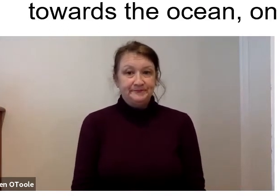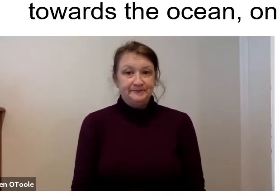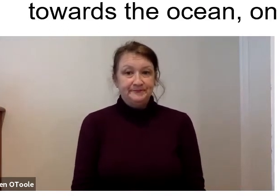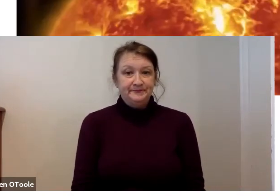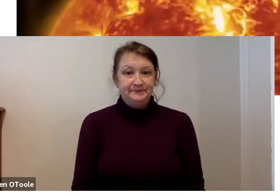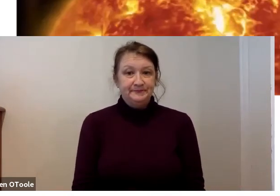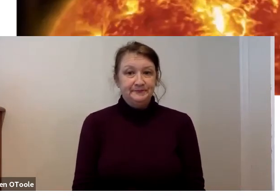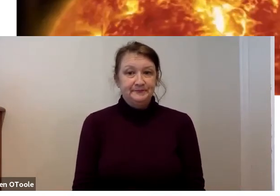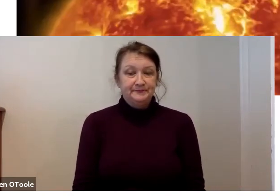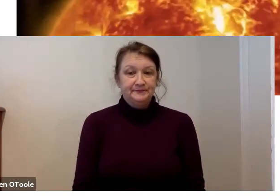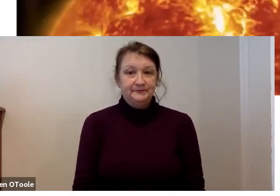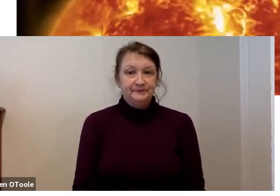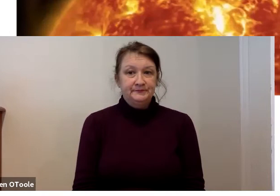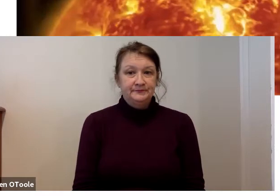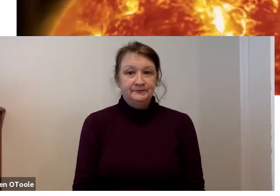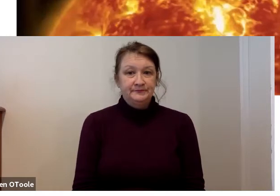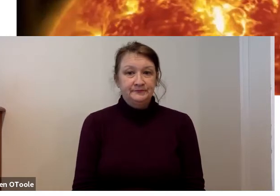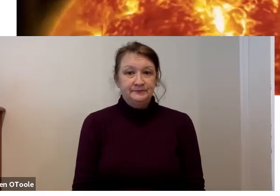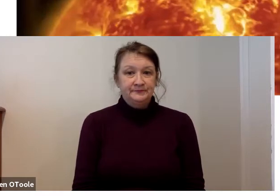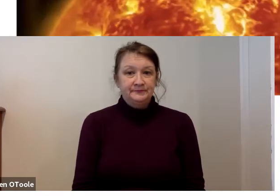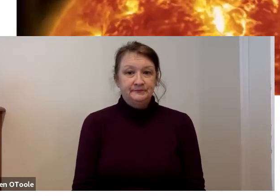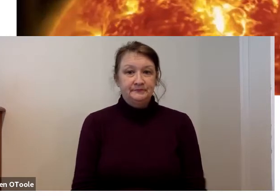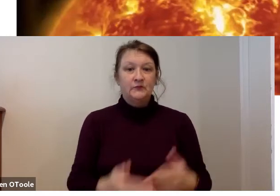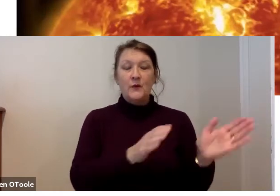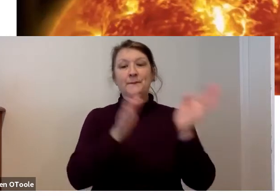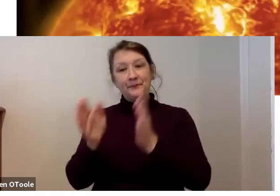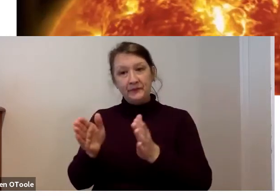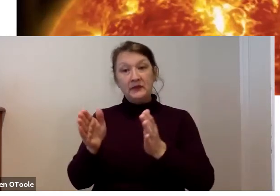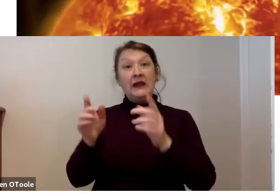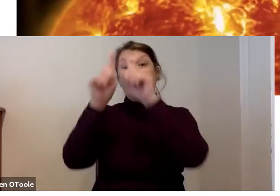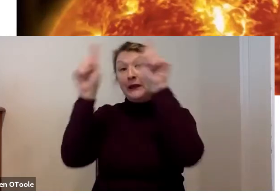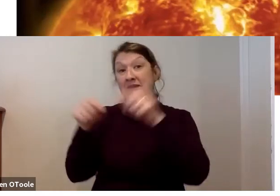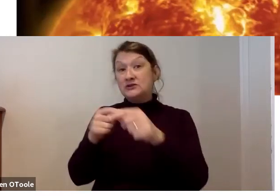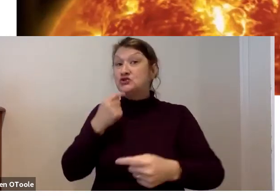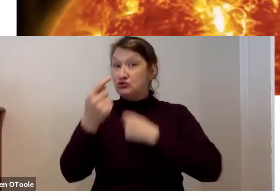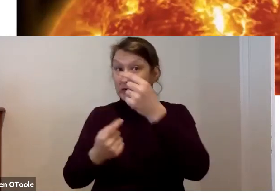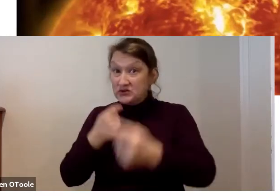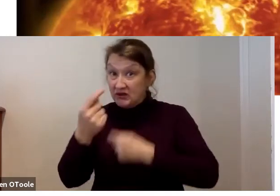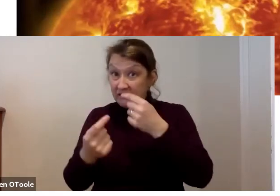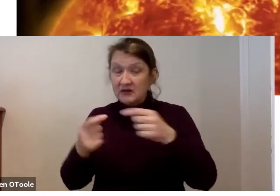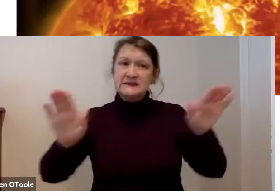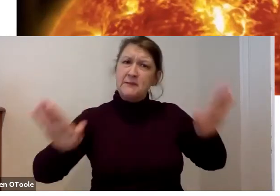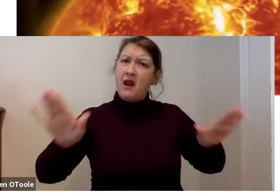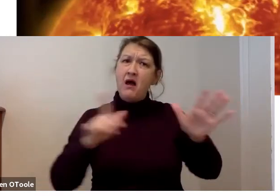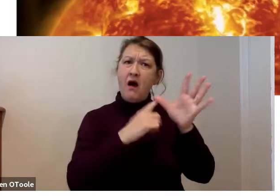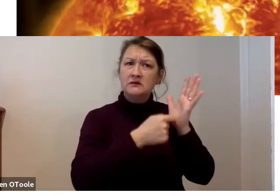Image descriptions while similar, are slightly different.